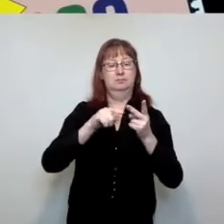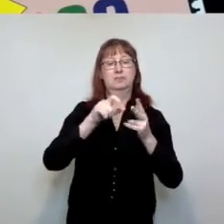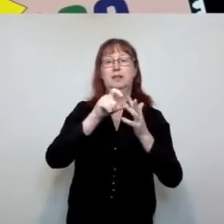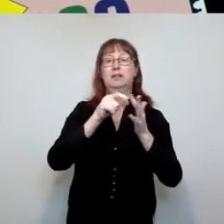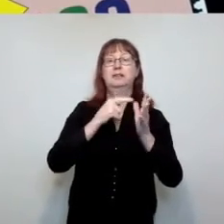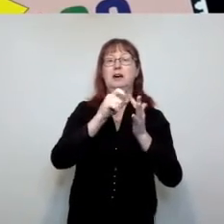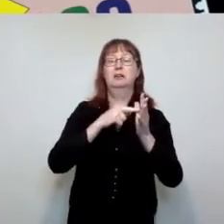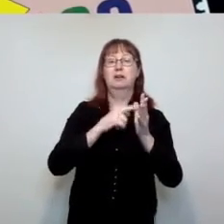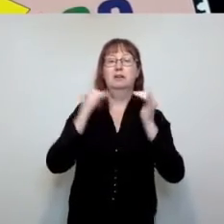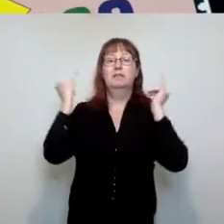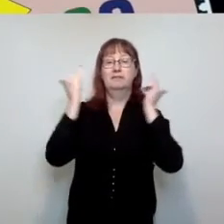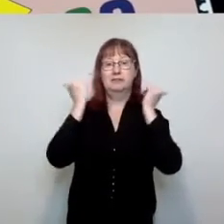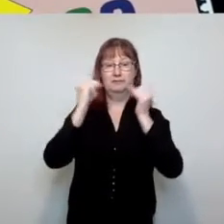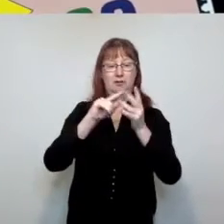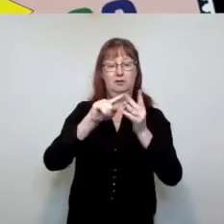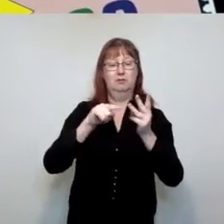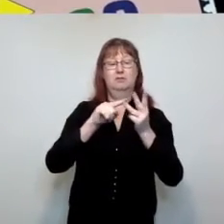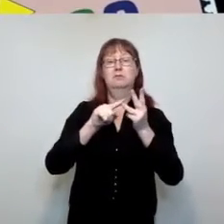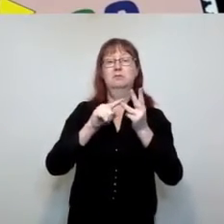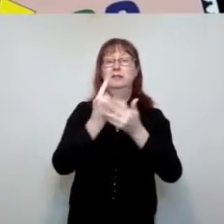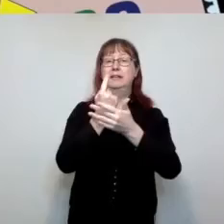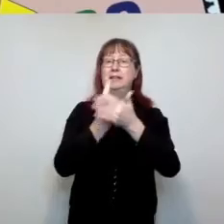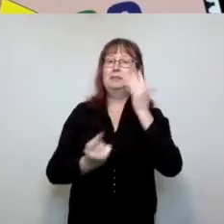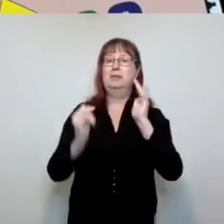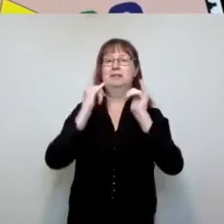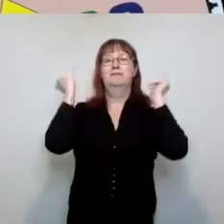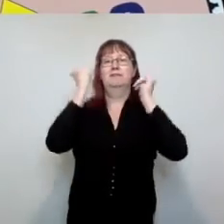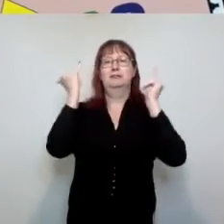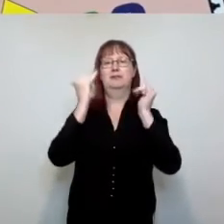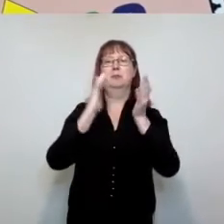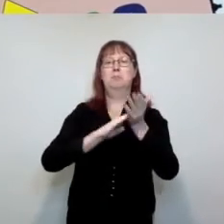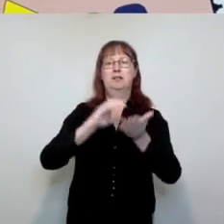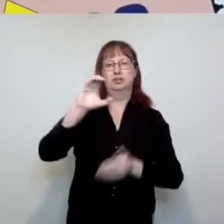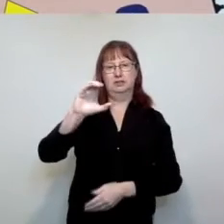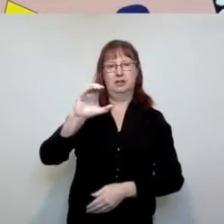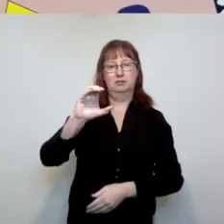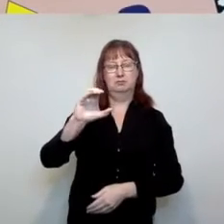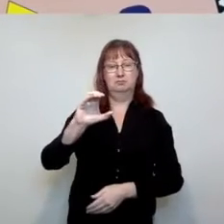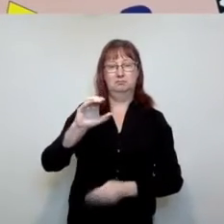there was the Independence Festival in Manchester - the first national festival of